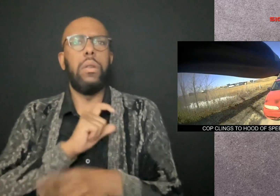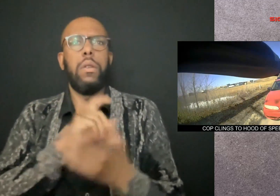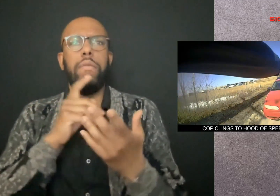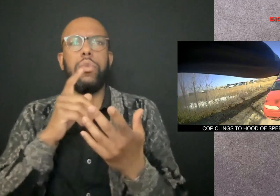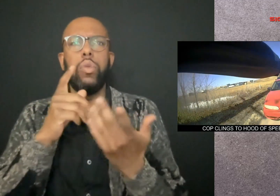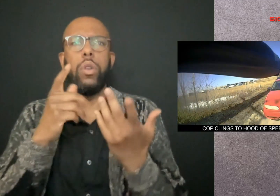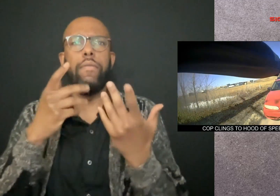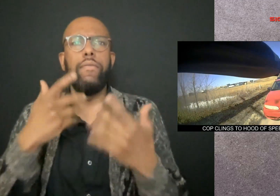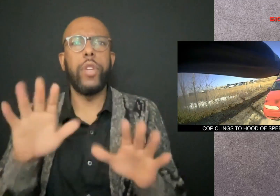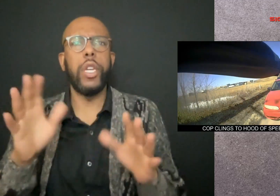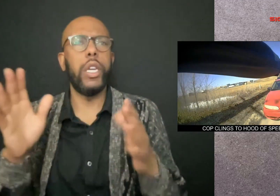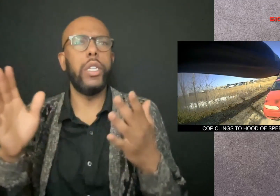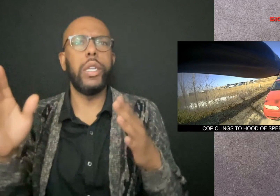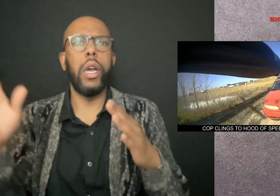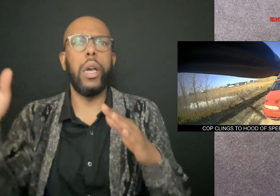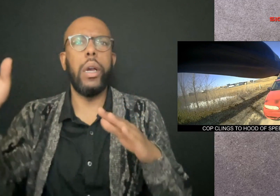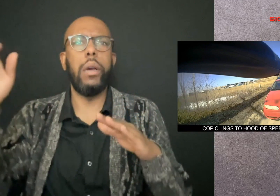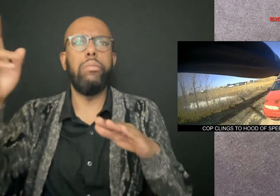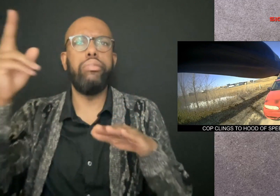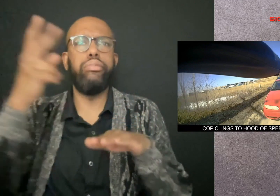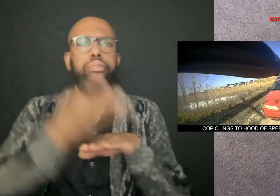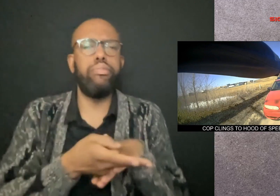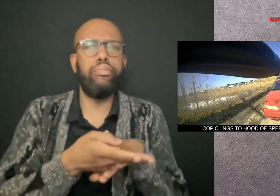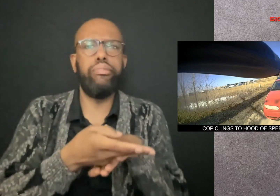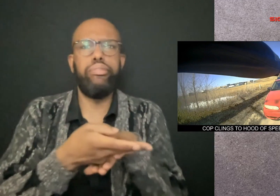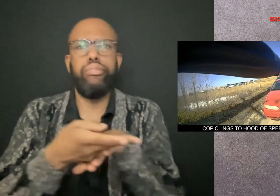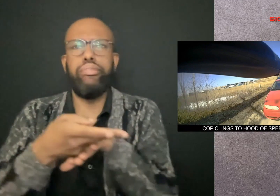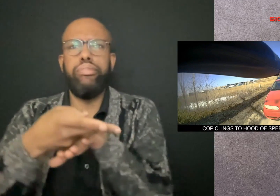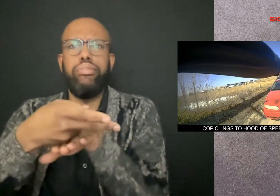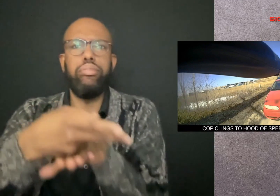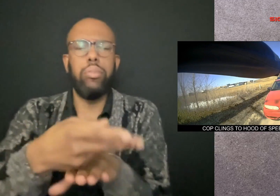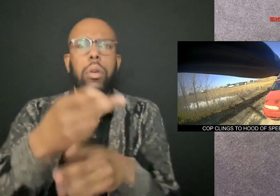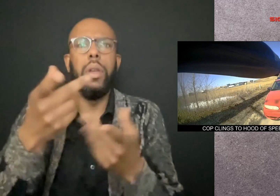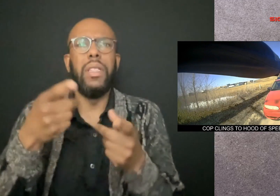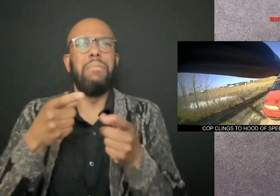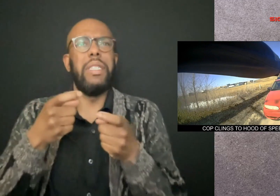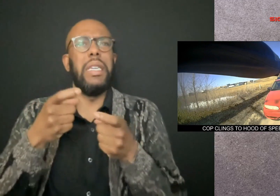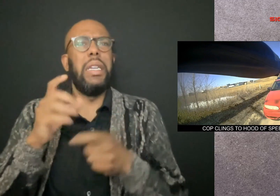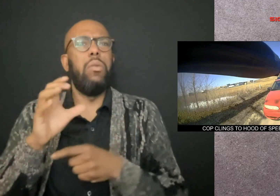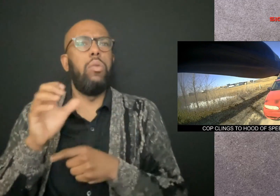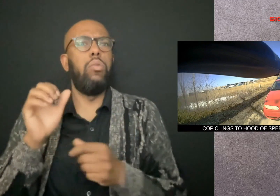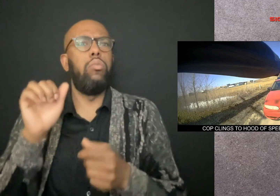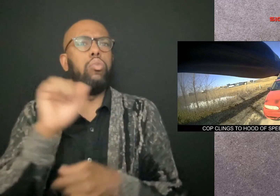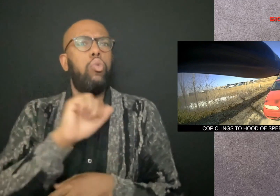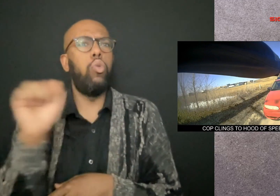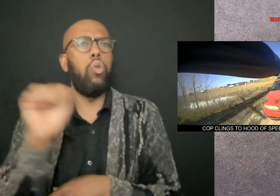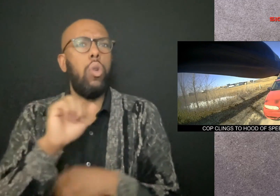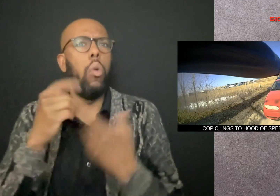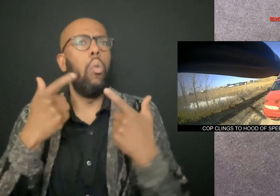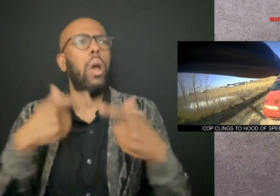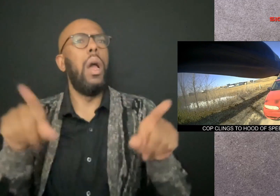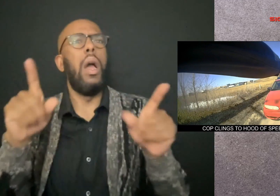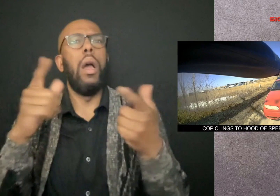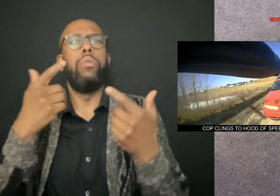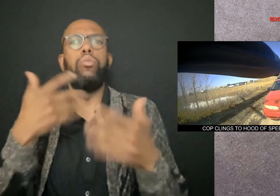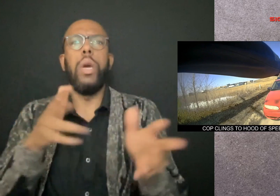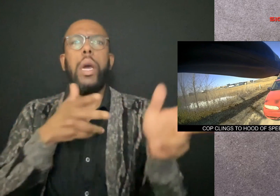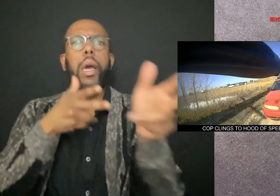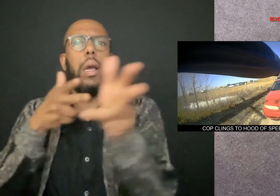An Iowa police officer took a wild ride on the hood of a speeding car while attempting to stop a fleeing suspect.